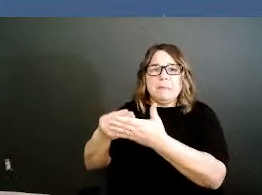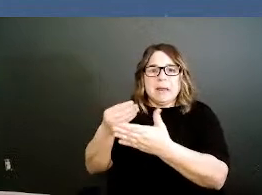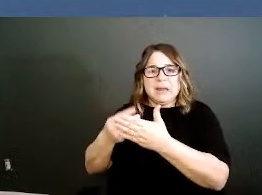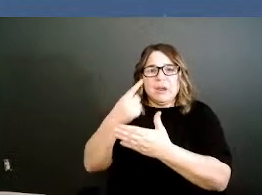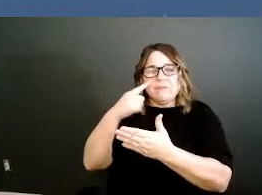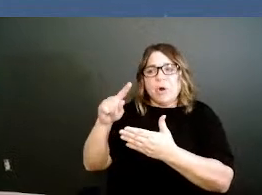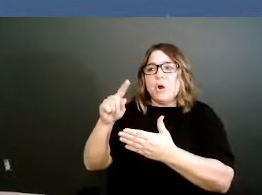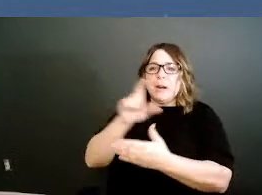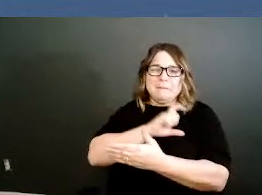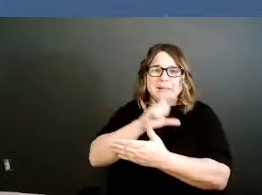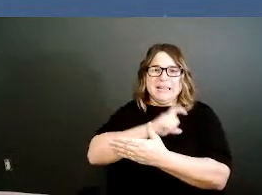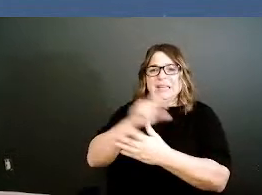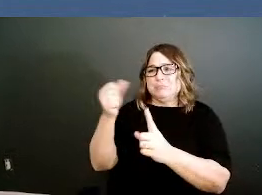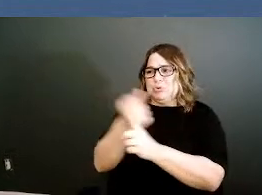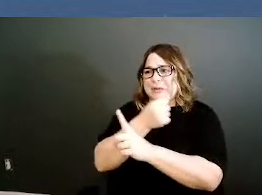THE OTHER WAY WHEN THEY SAY THEY PULL BACK FROM